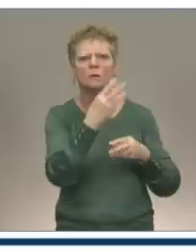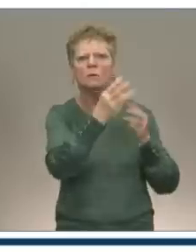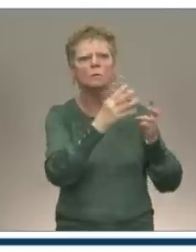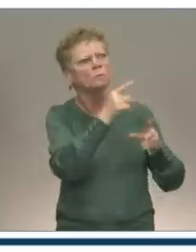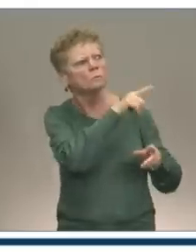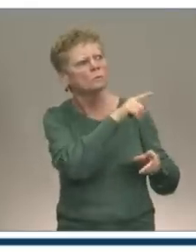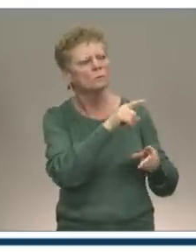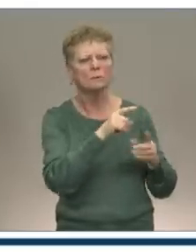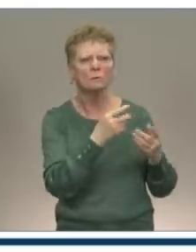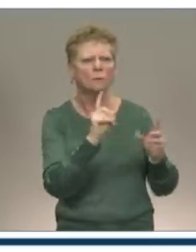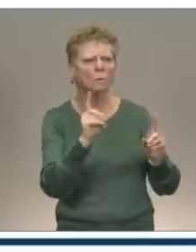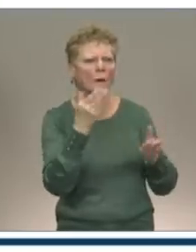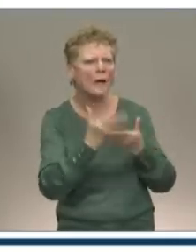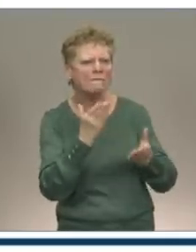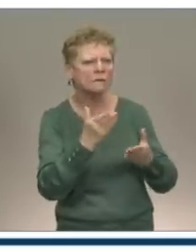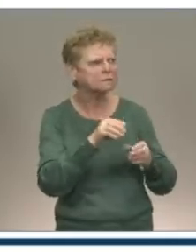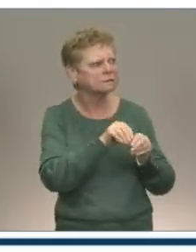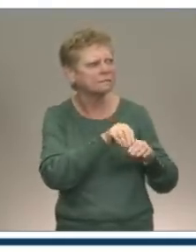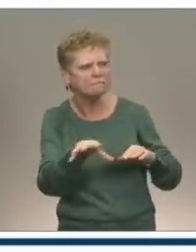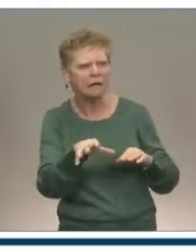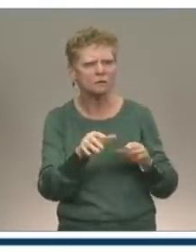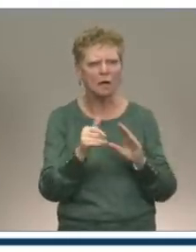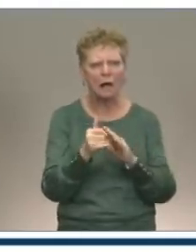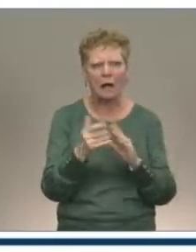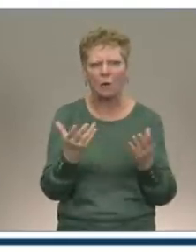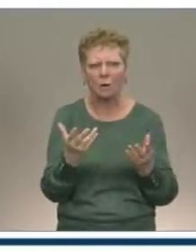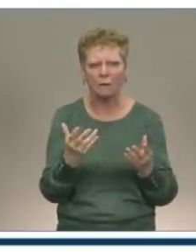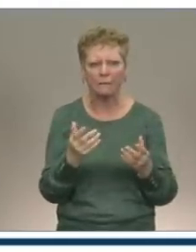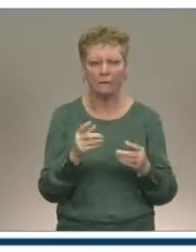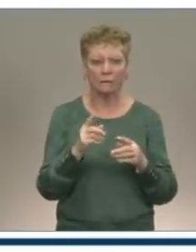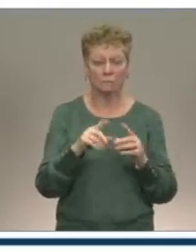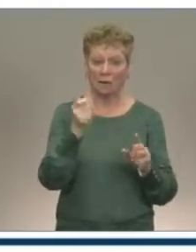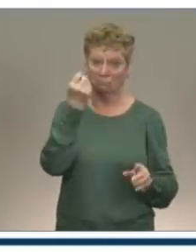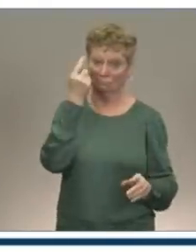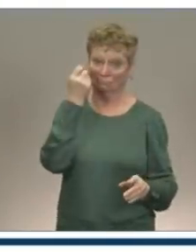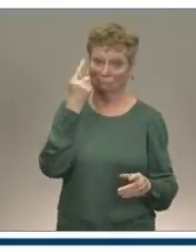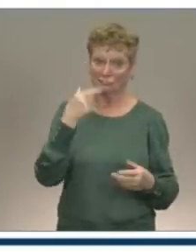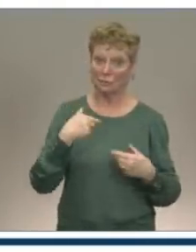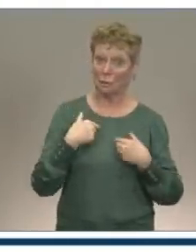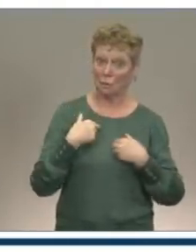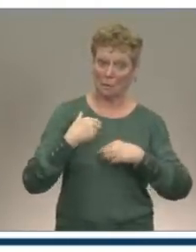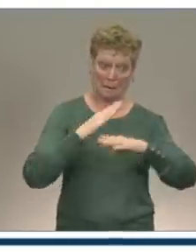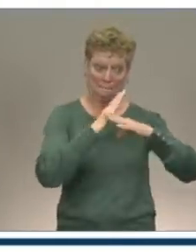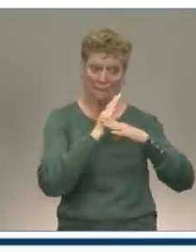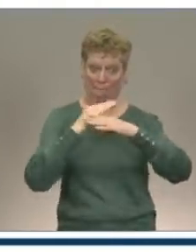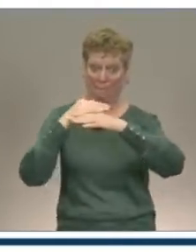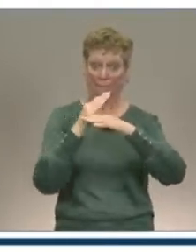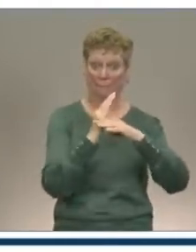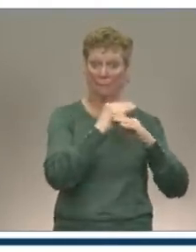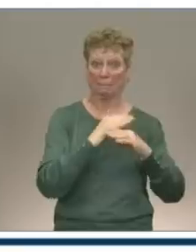have but we already know that the way we protect ourselves hasn't fundamentally changed follow